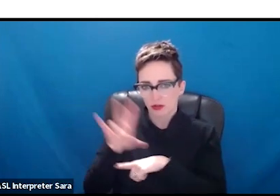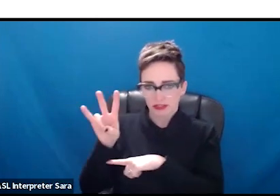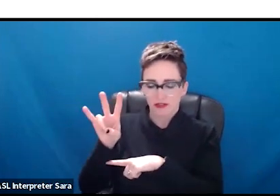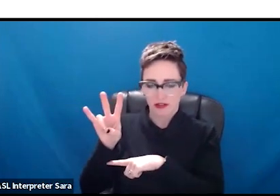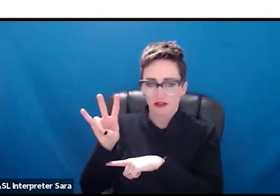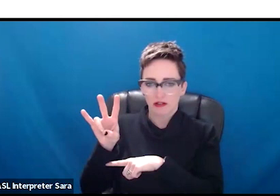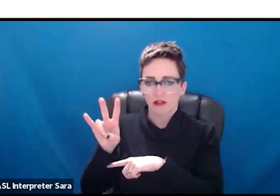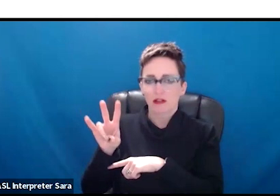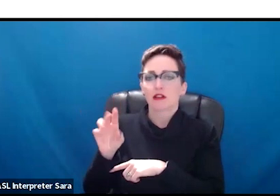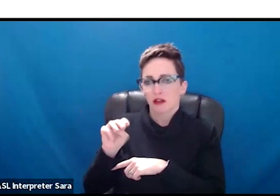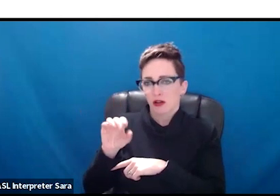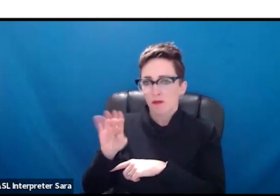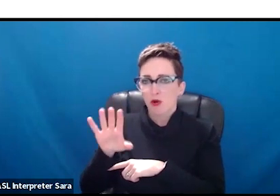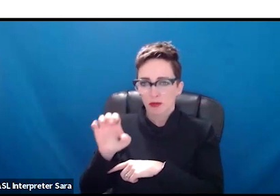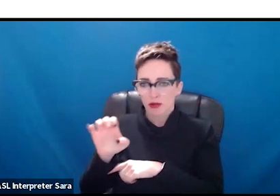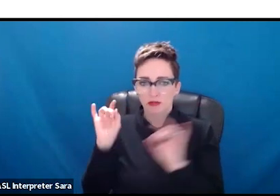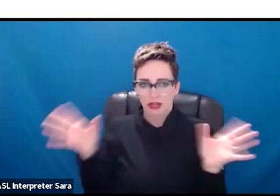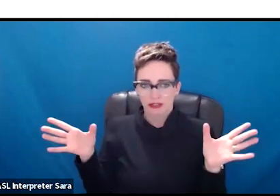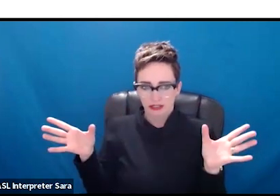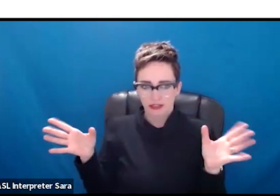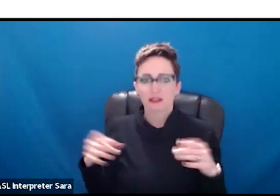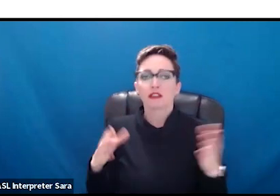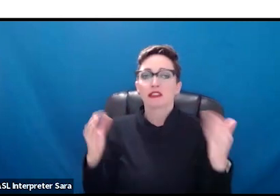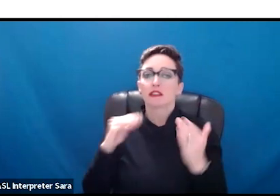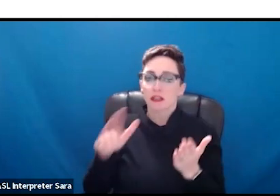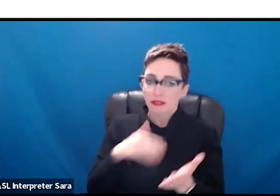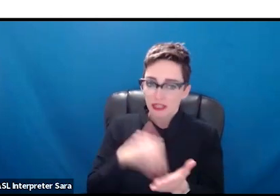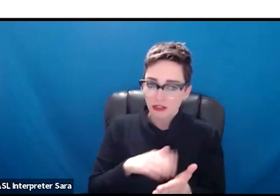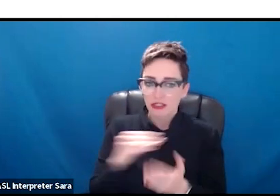crisis receiving centers and crisis stabilization programs, including crisis.